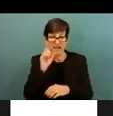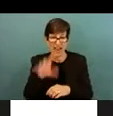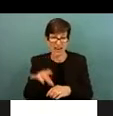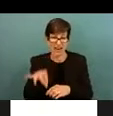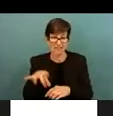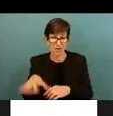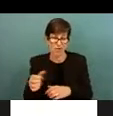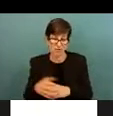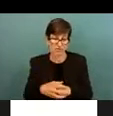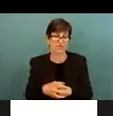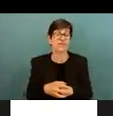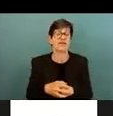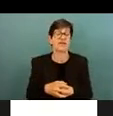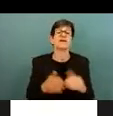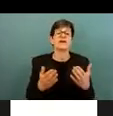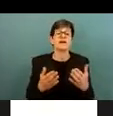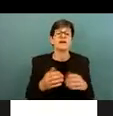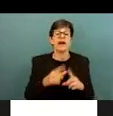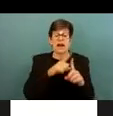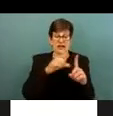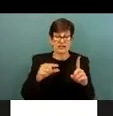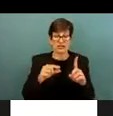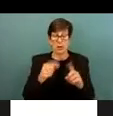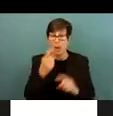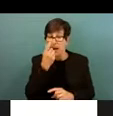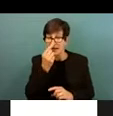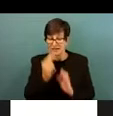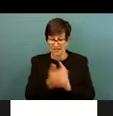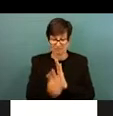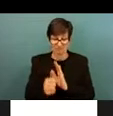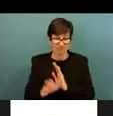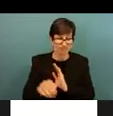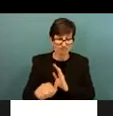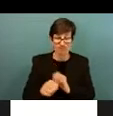approach. And one thing we really wanted to do here was to try to generate a set of indicators